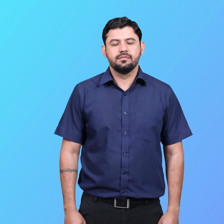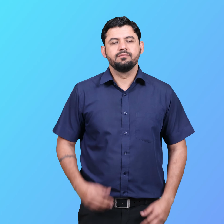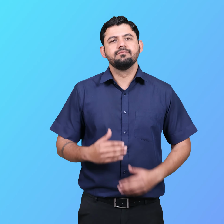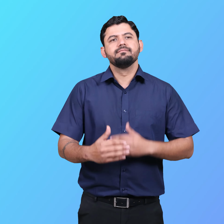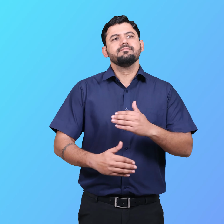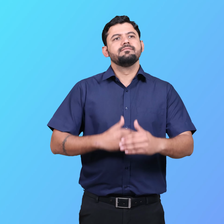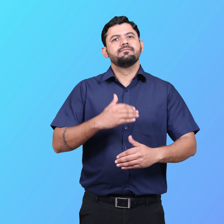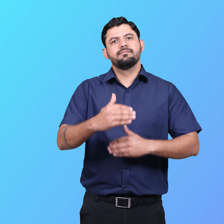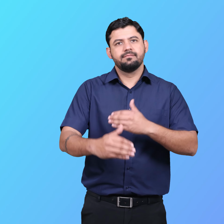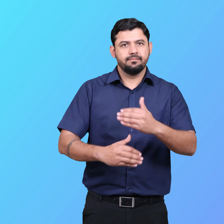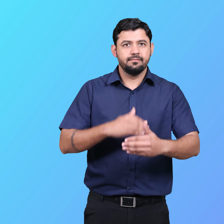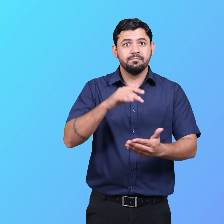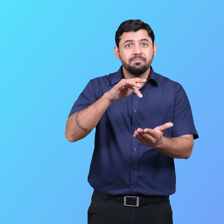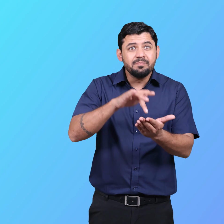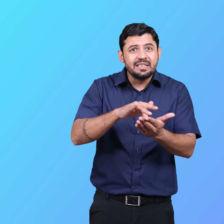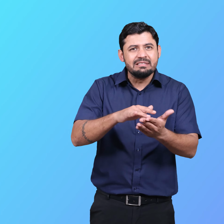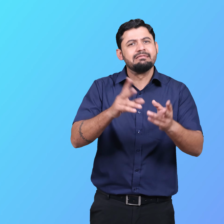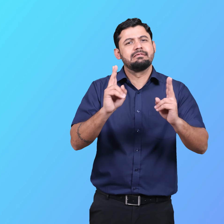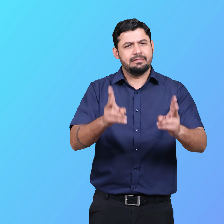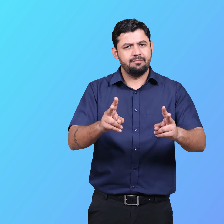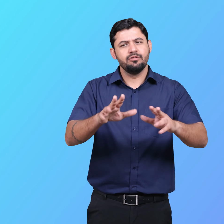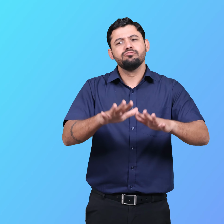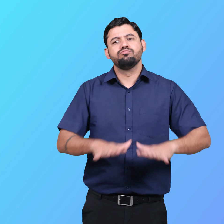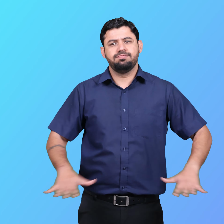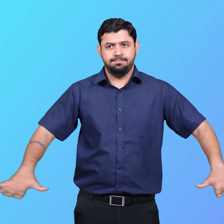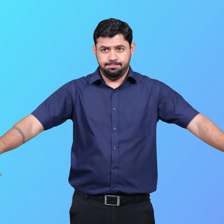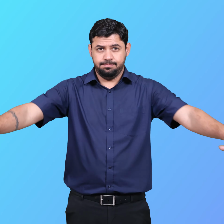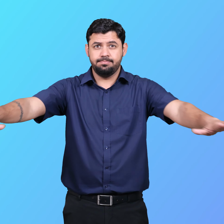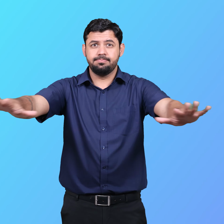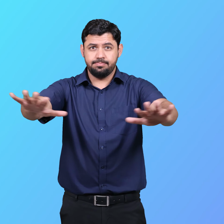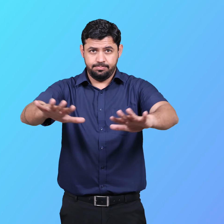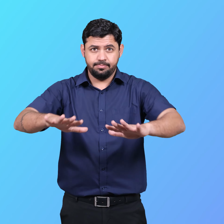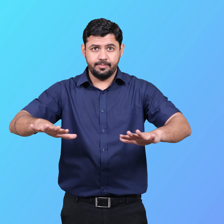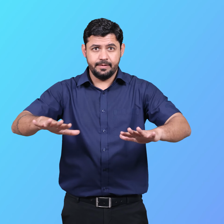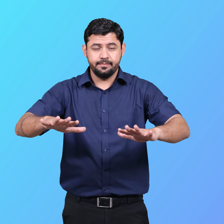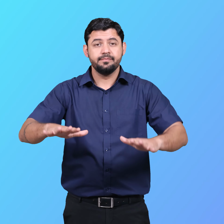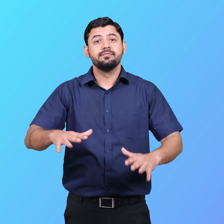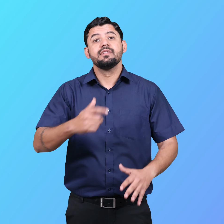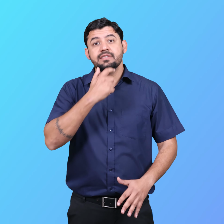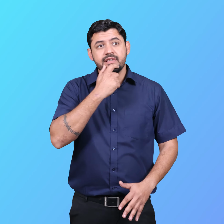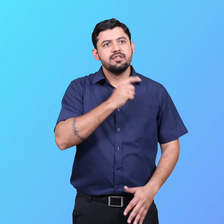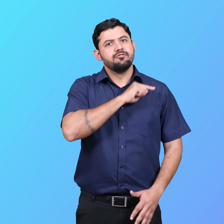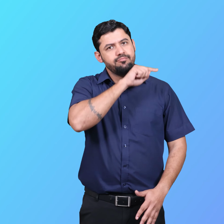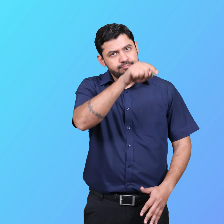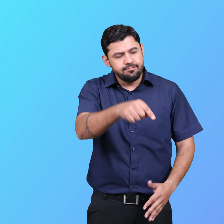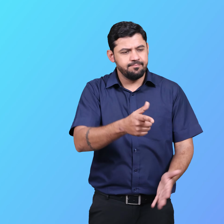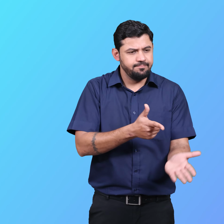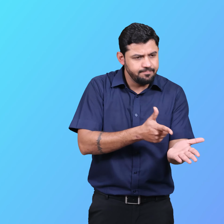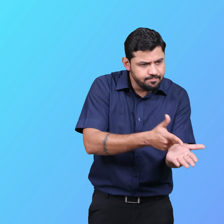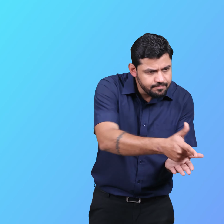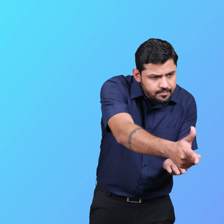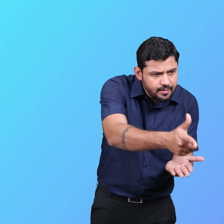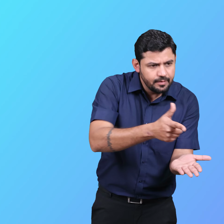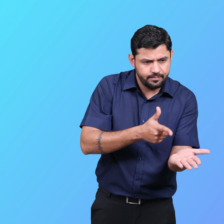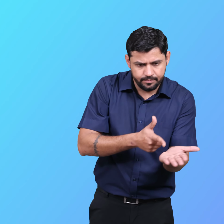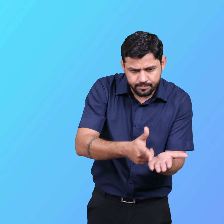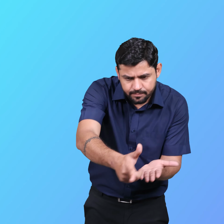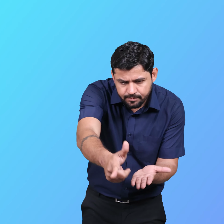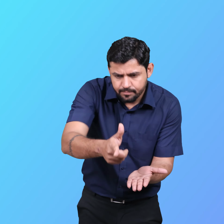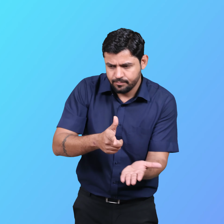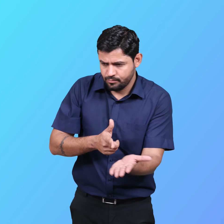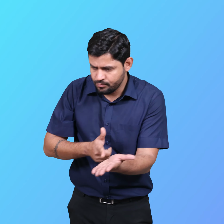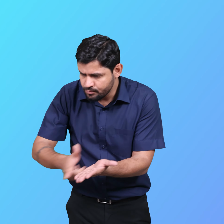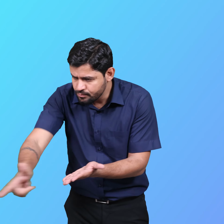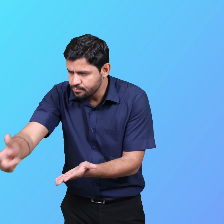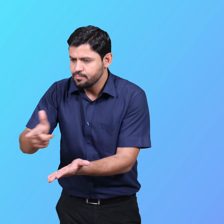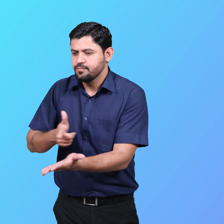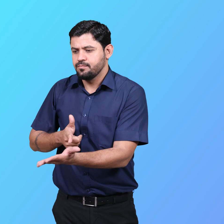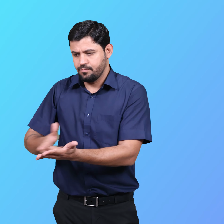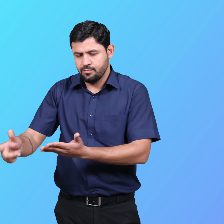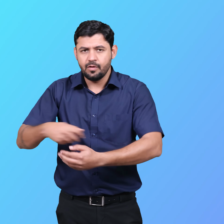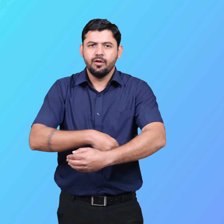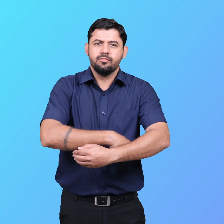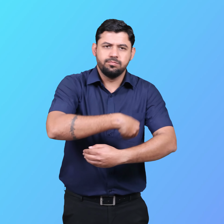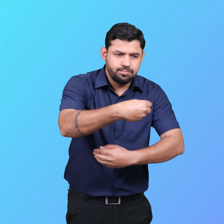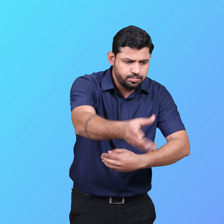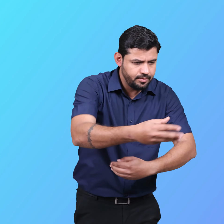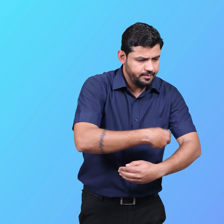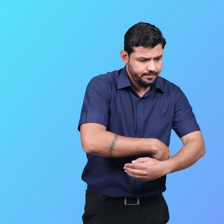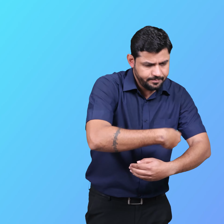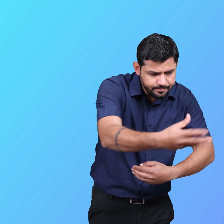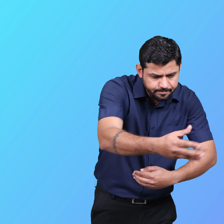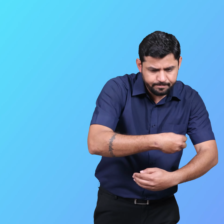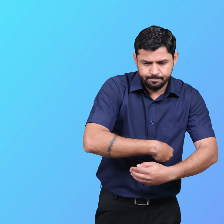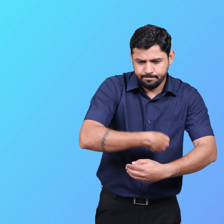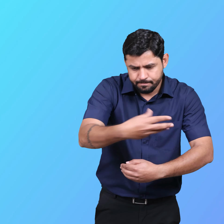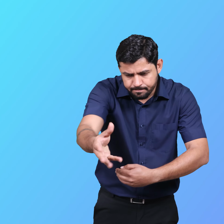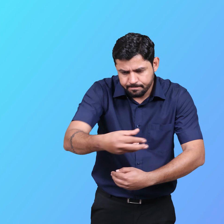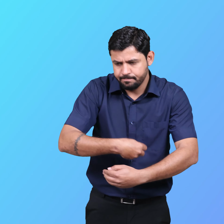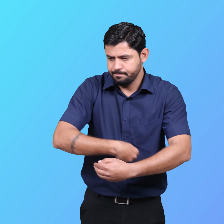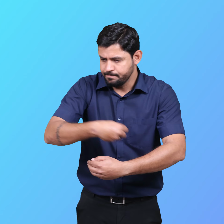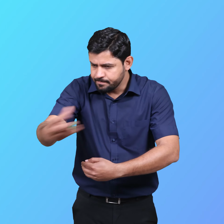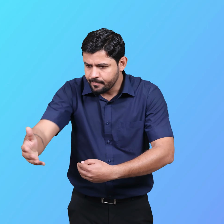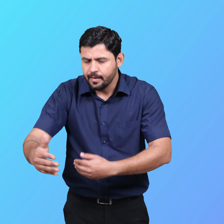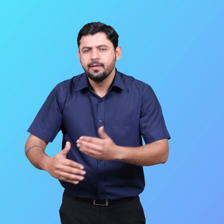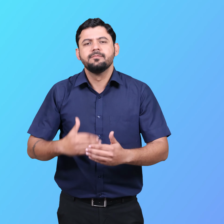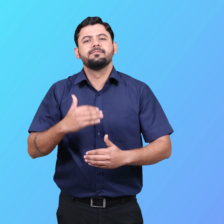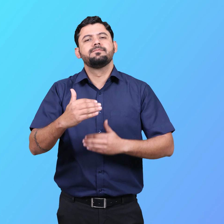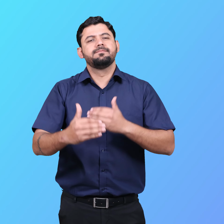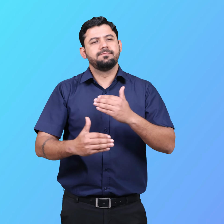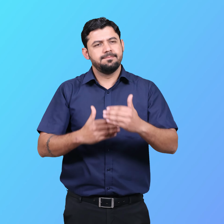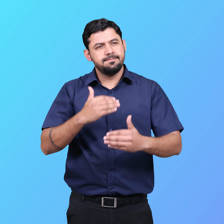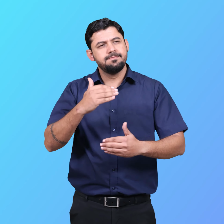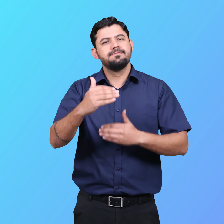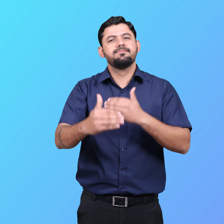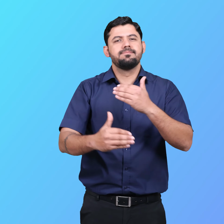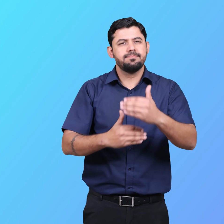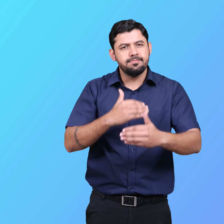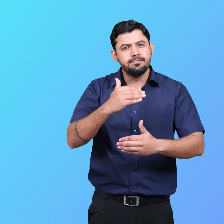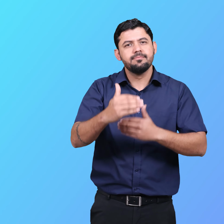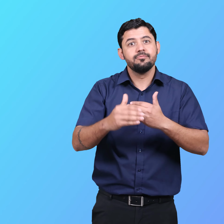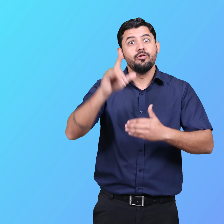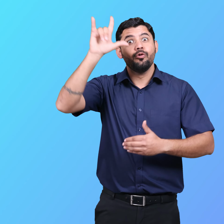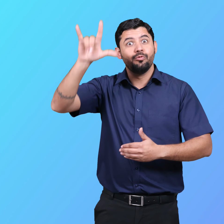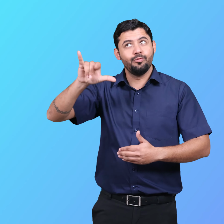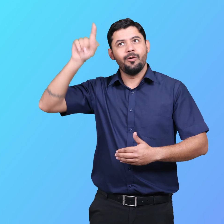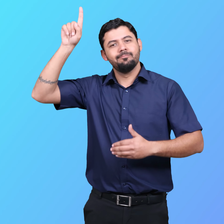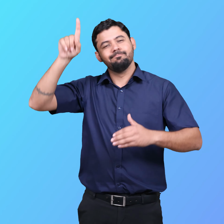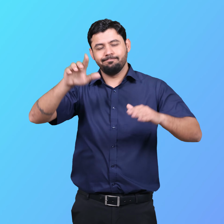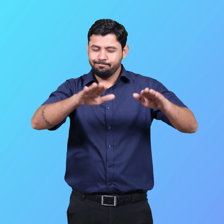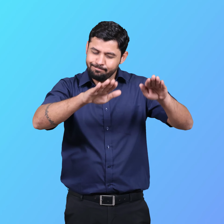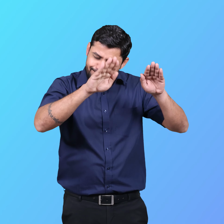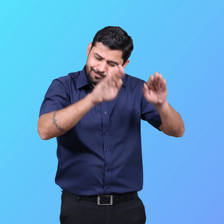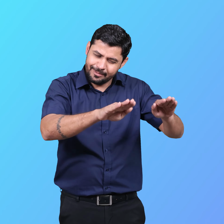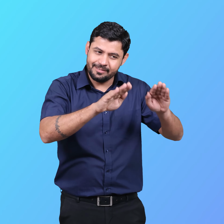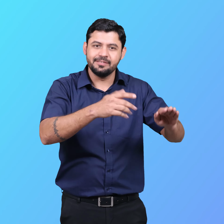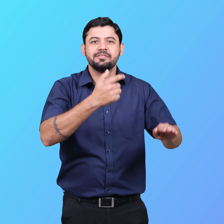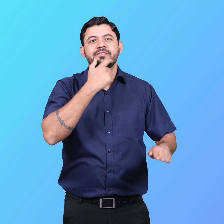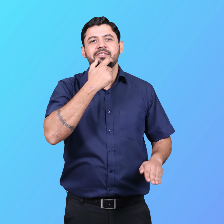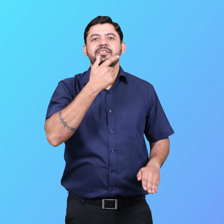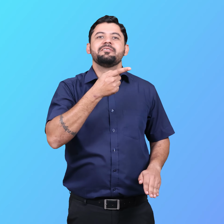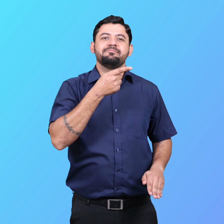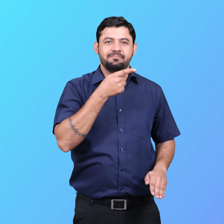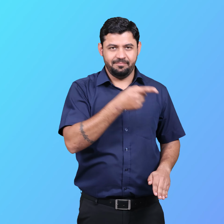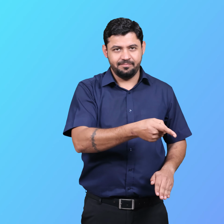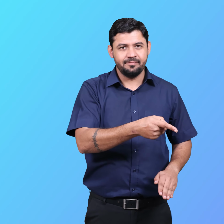Isaac planted crops in that place, and in that same year, he harvested 100 times what he planted. The LORD blessed him so much that